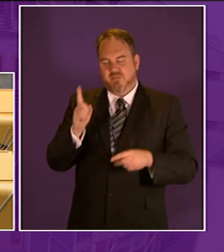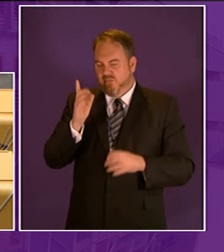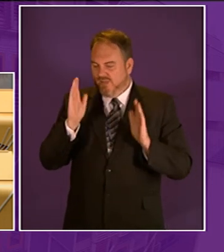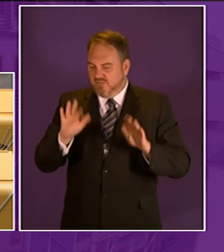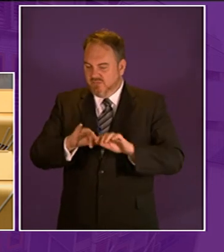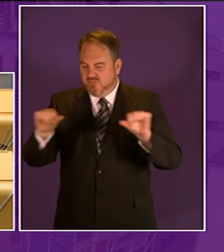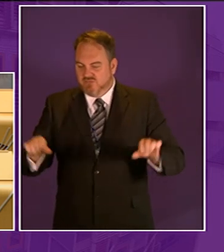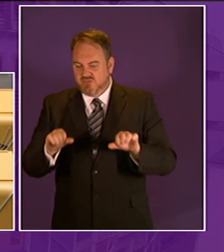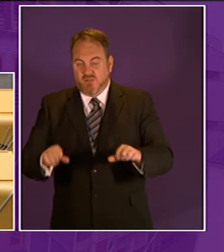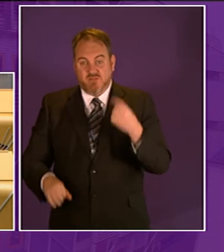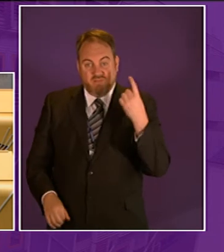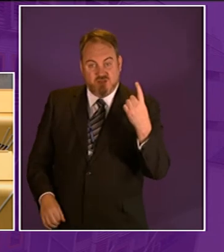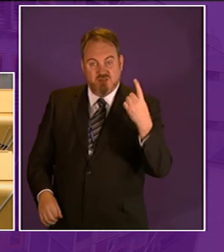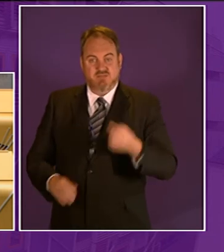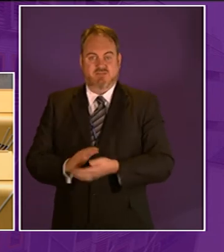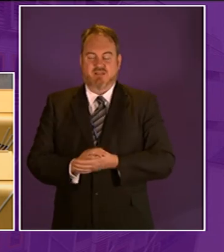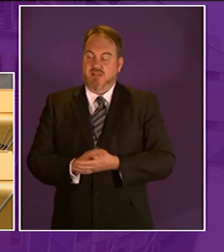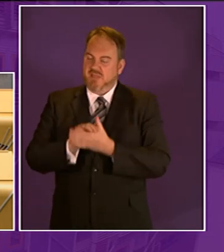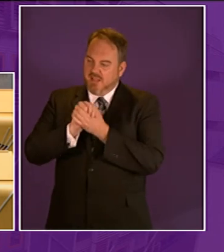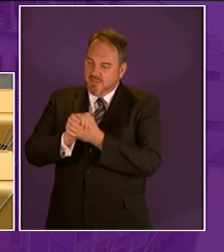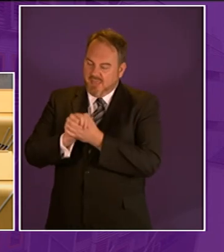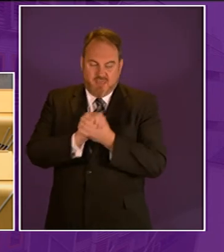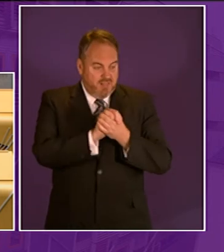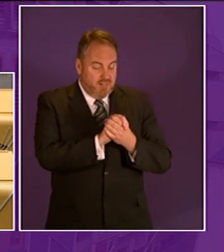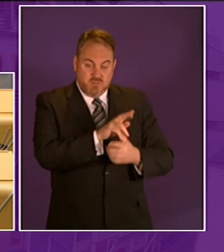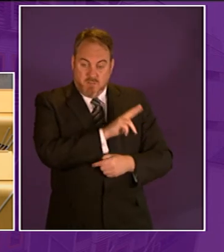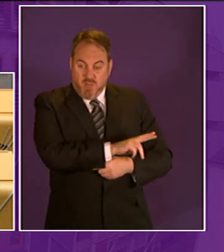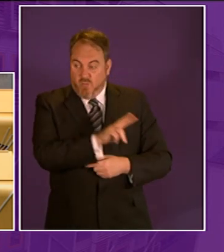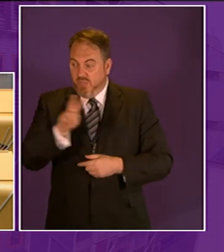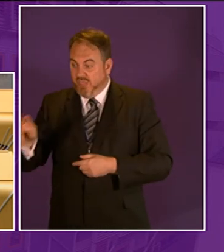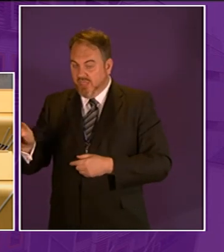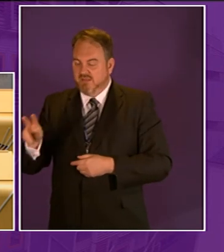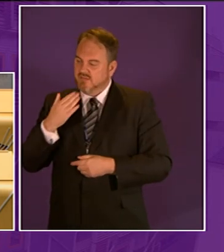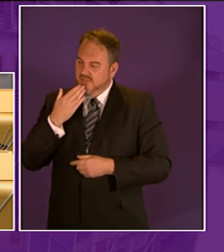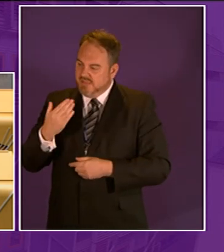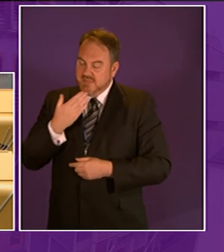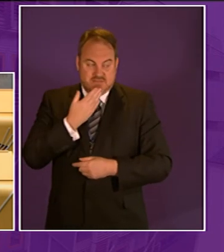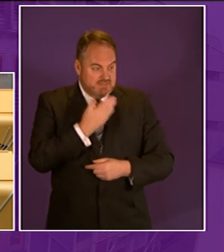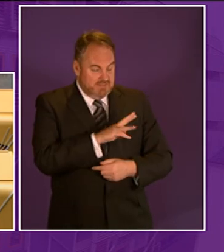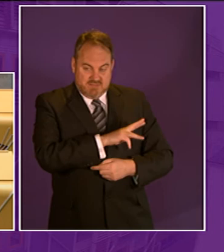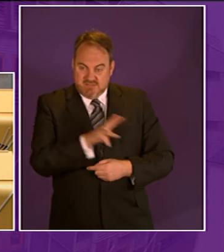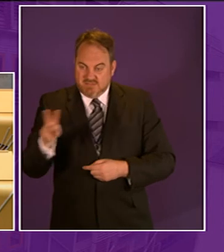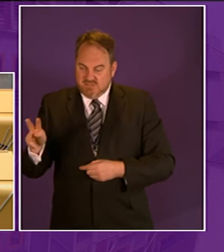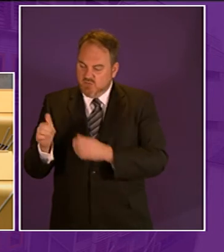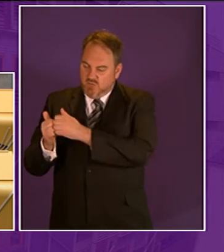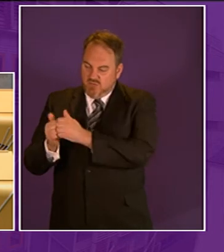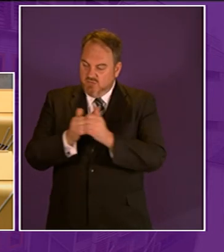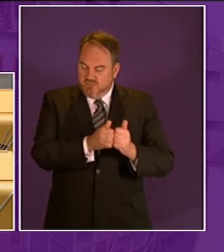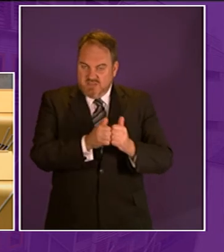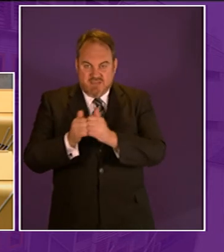I appeal to both parties to ensure that they secure the necessary agreement to enable the